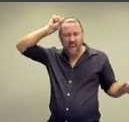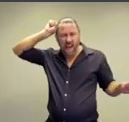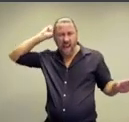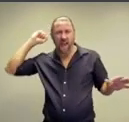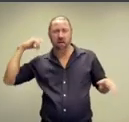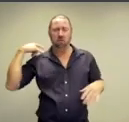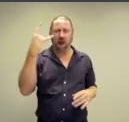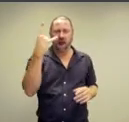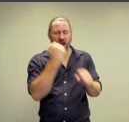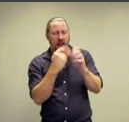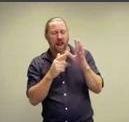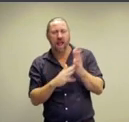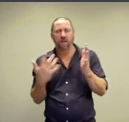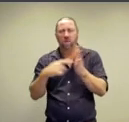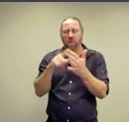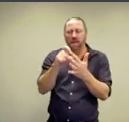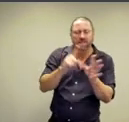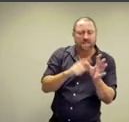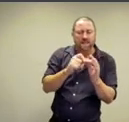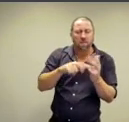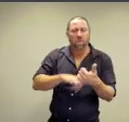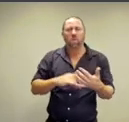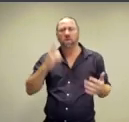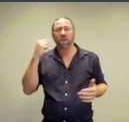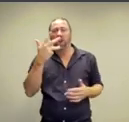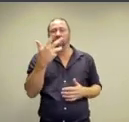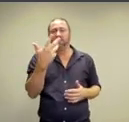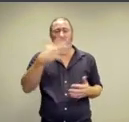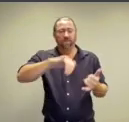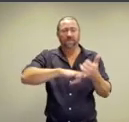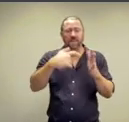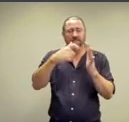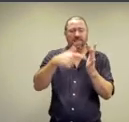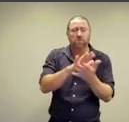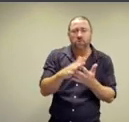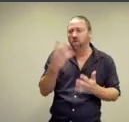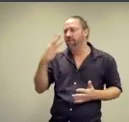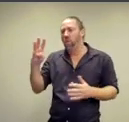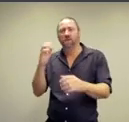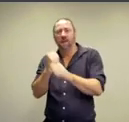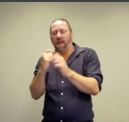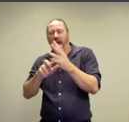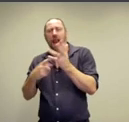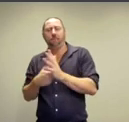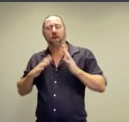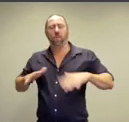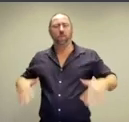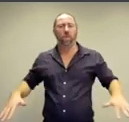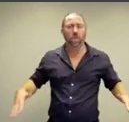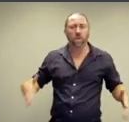glam rockers, teddy boys. They would, you know, appropriate 50s, kitsch 40s, glamour